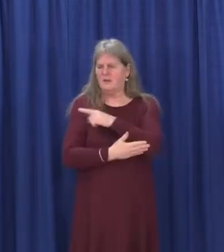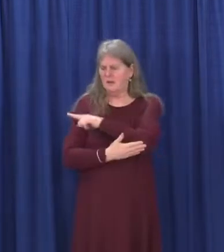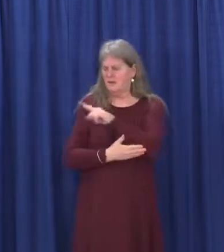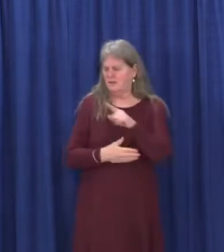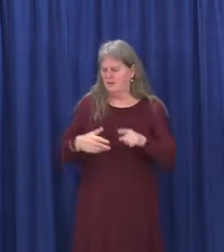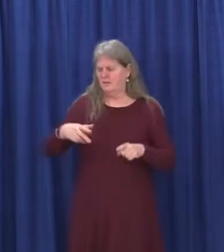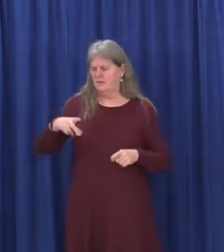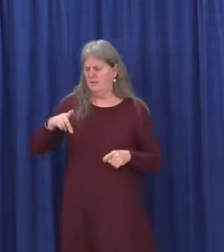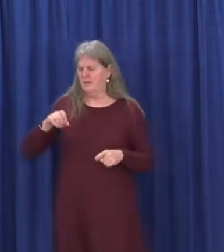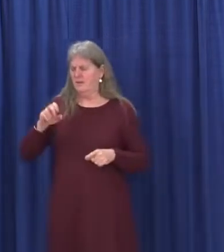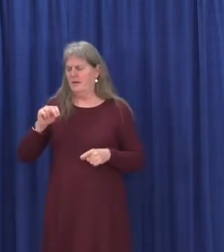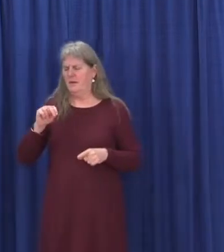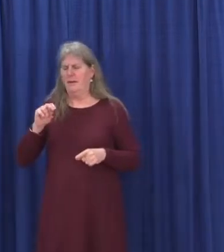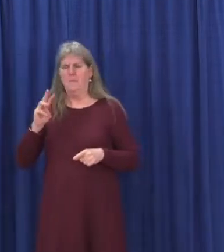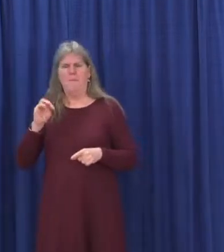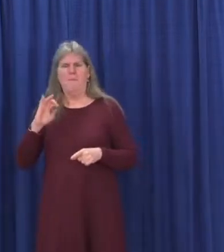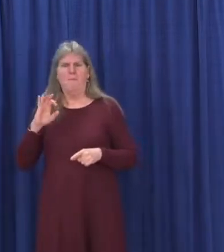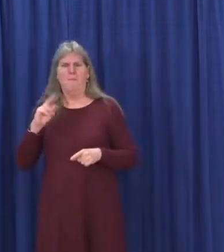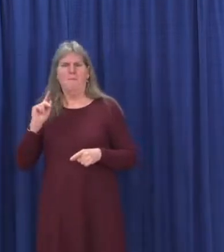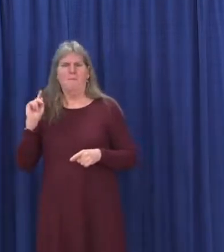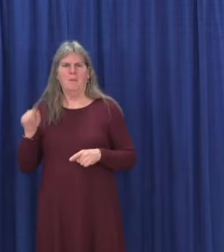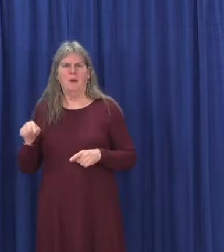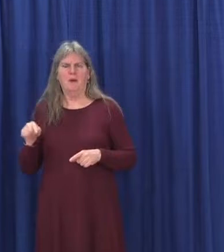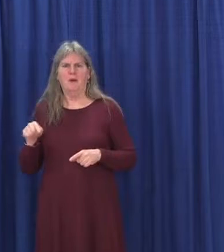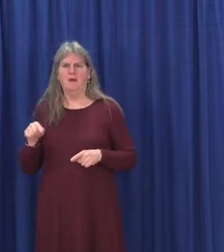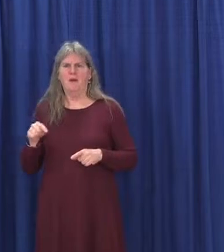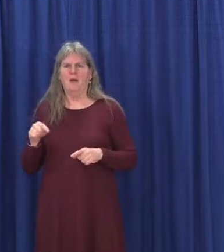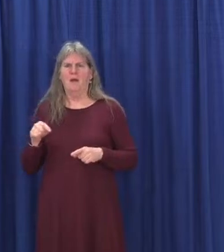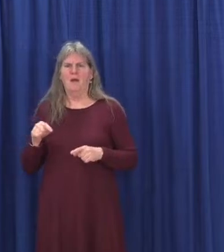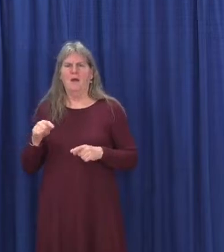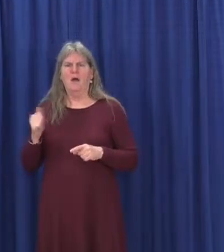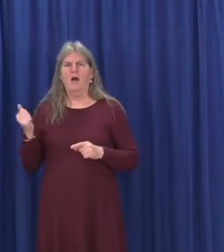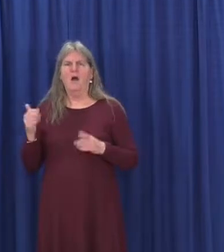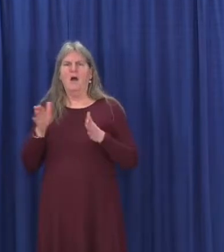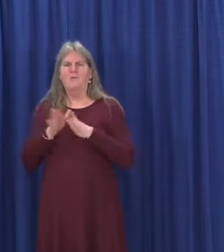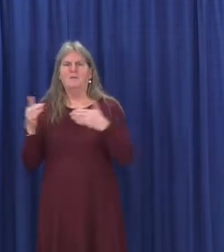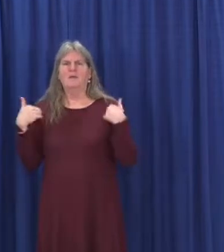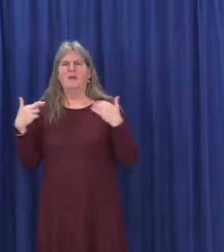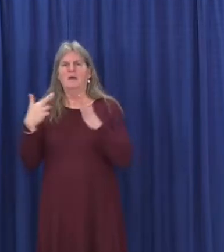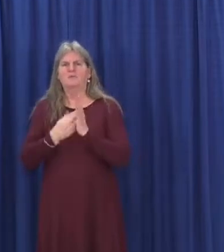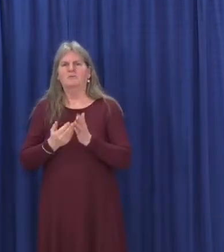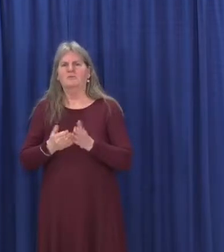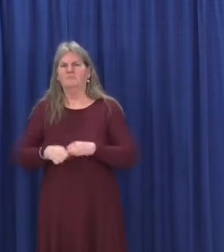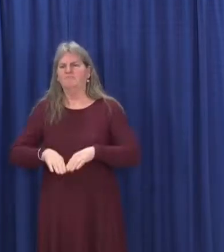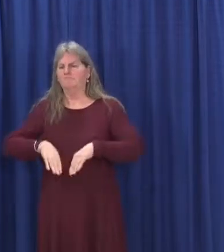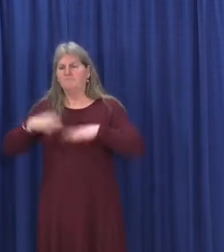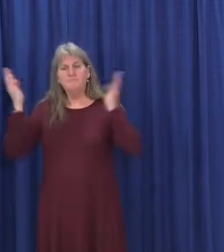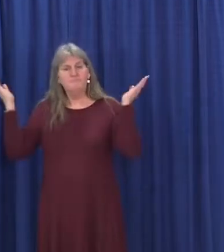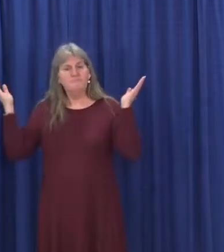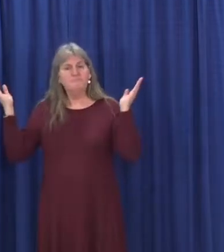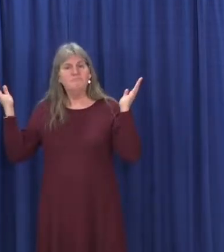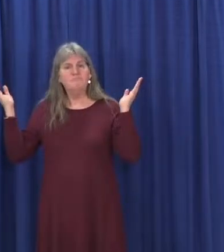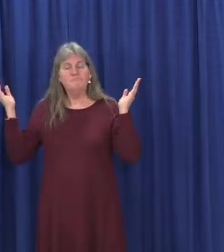that have basically thrown off all public health restrictions and have, perhaps predictably, seen a major increase